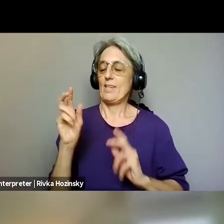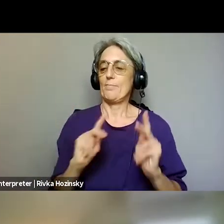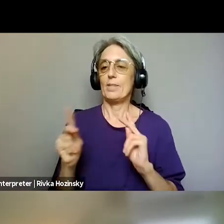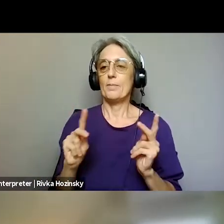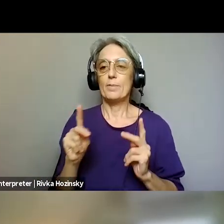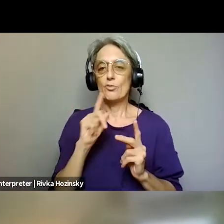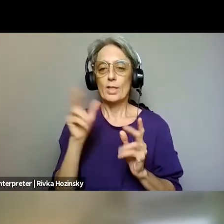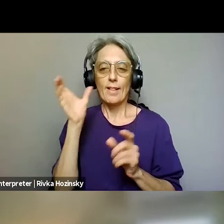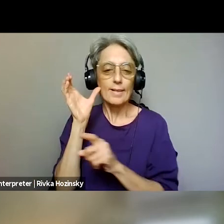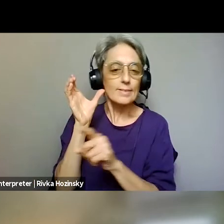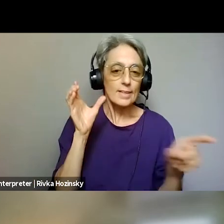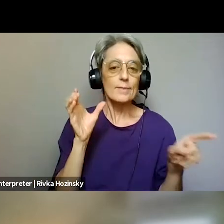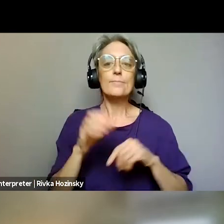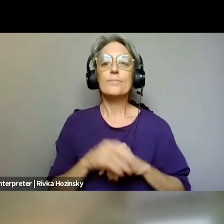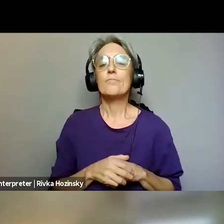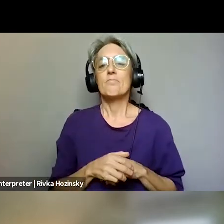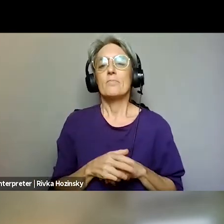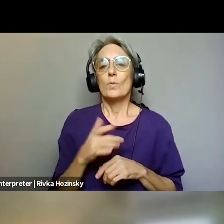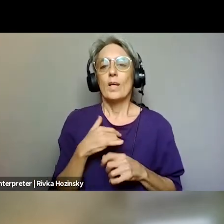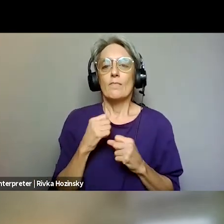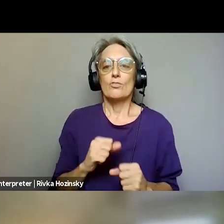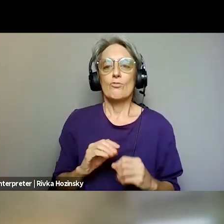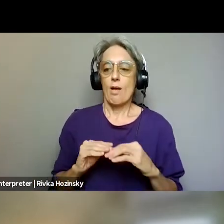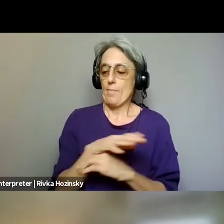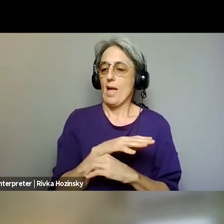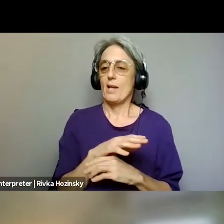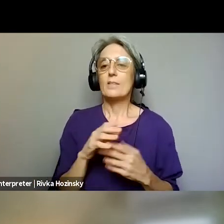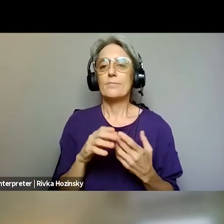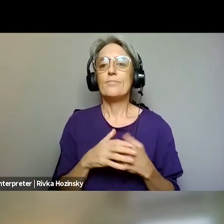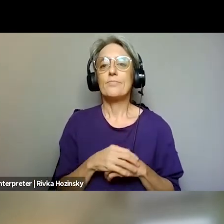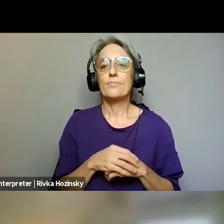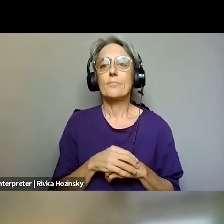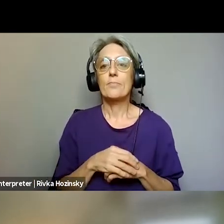that helps you determine the direction of research questions as well as the interpretation of the